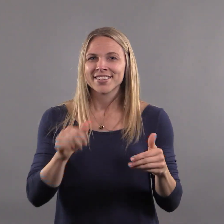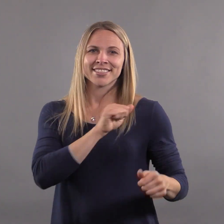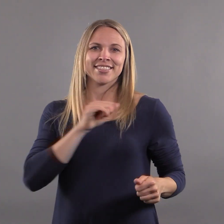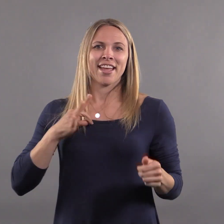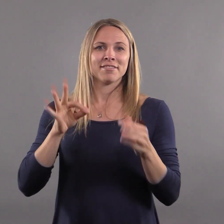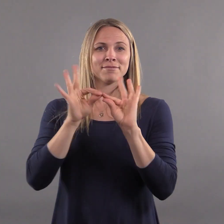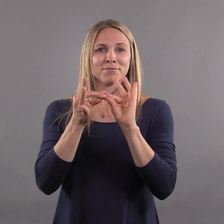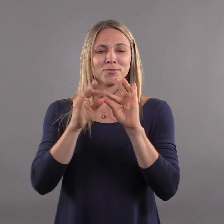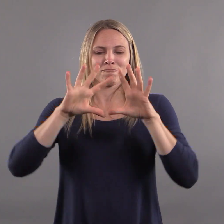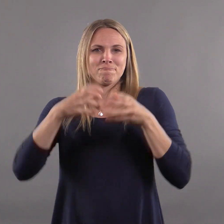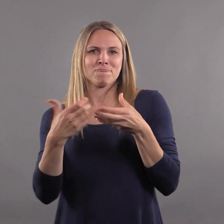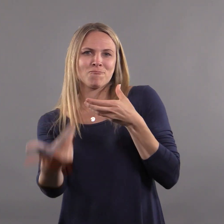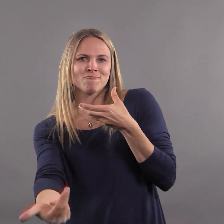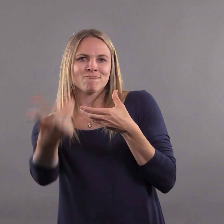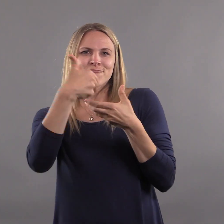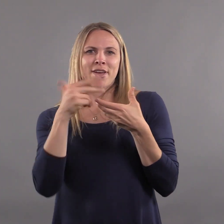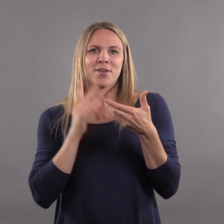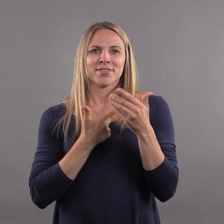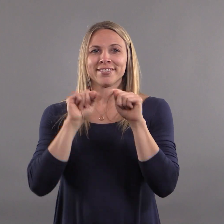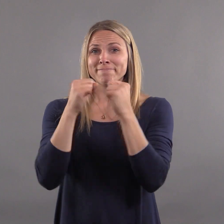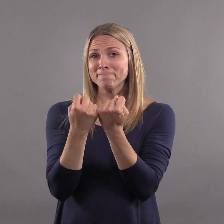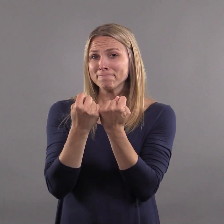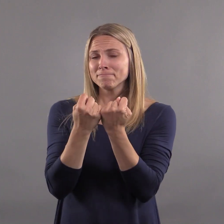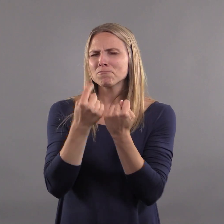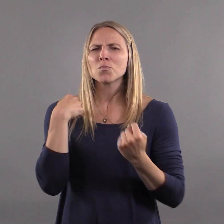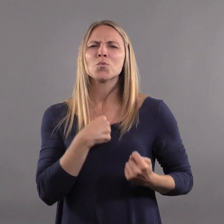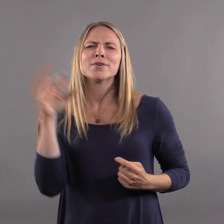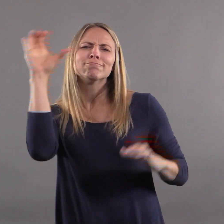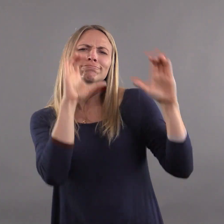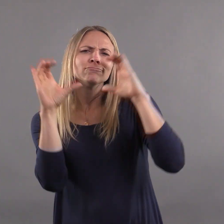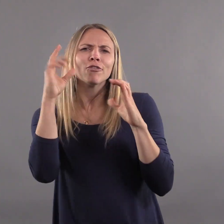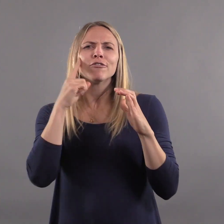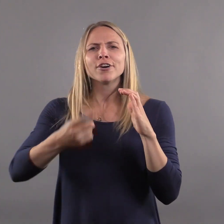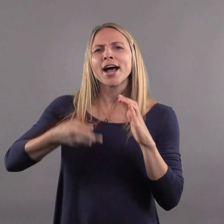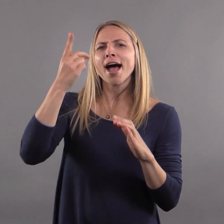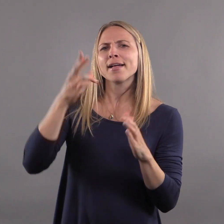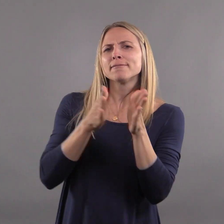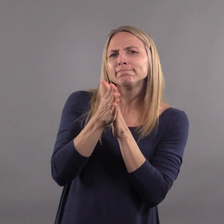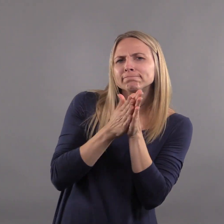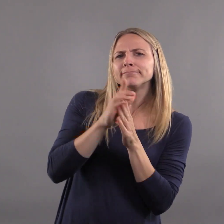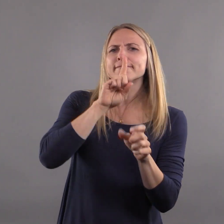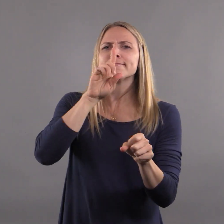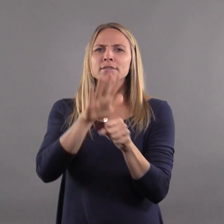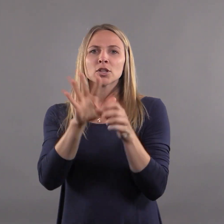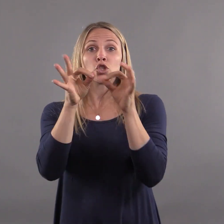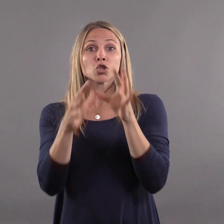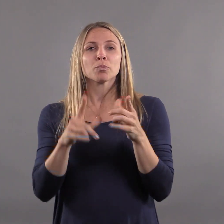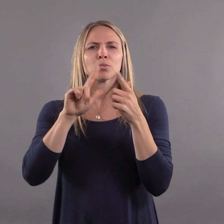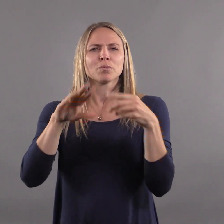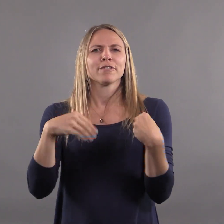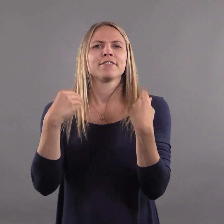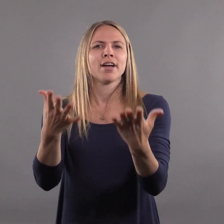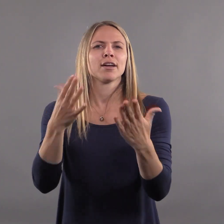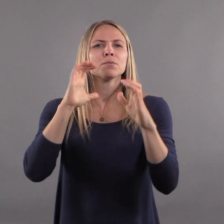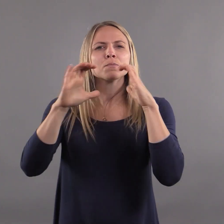to join our team! We are looking for highly motivated and dedicated interpreter to provide